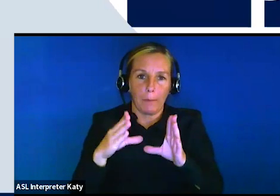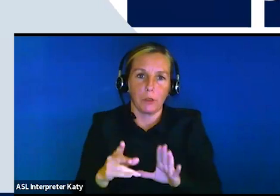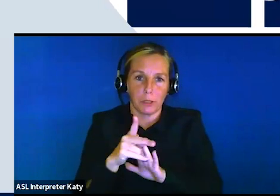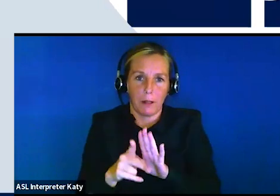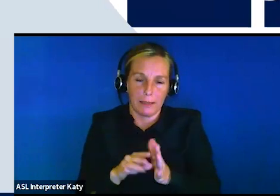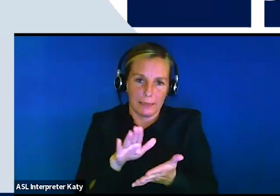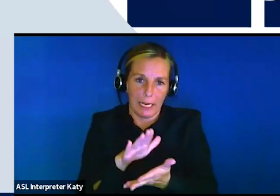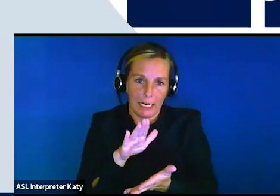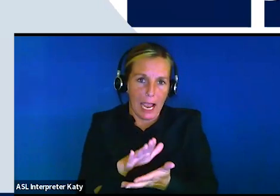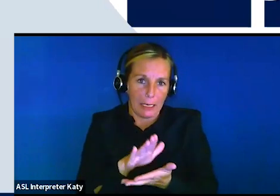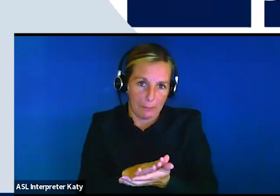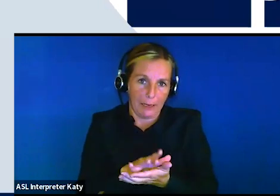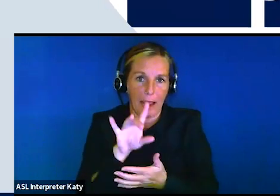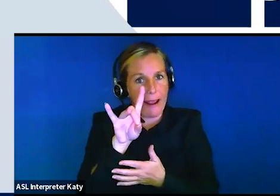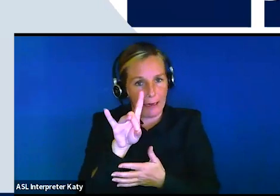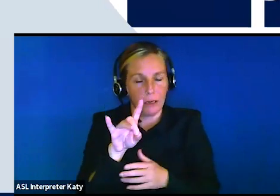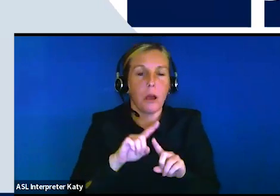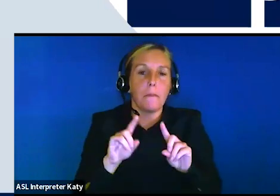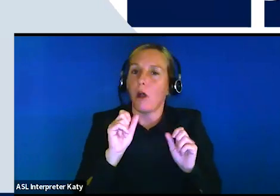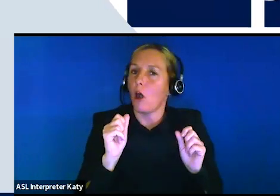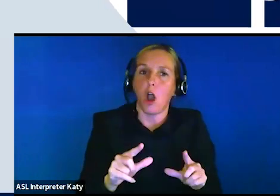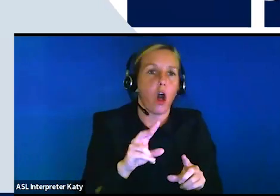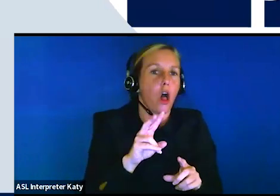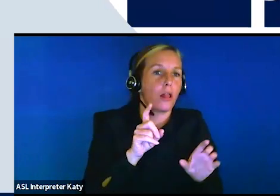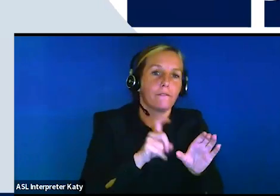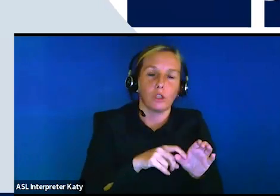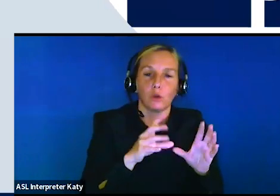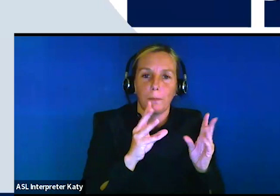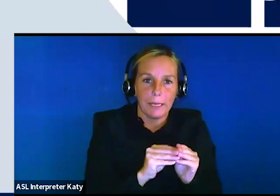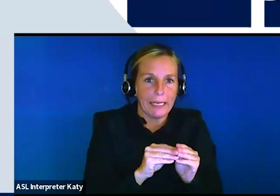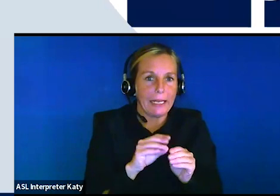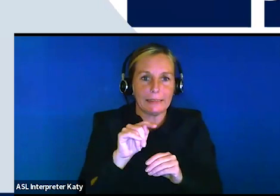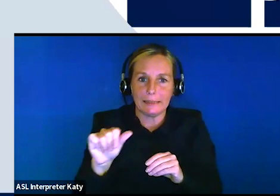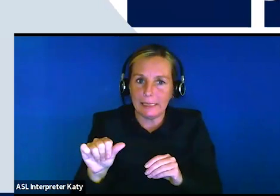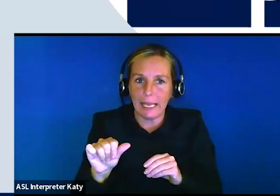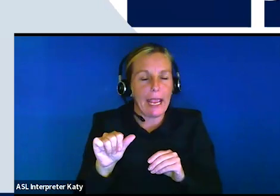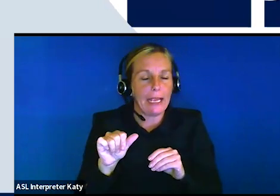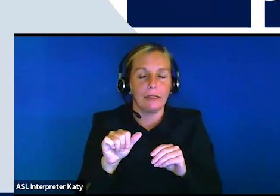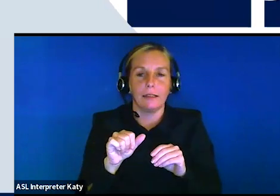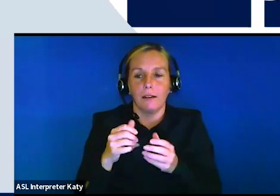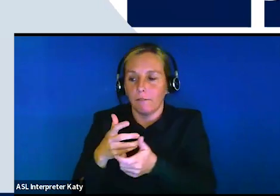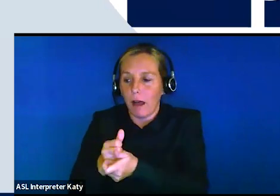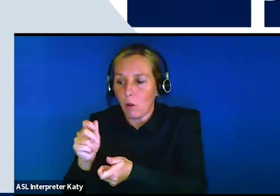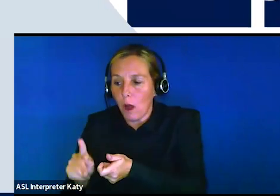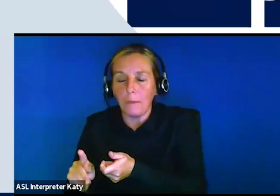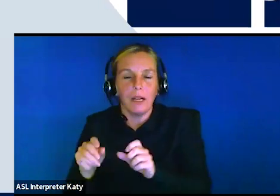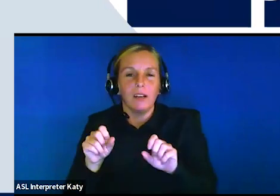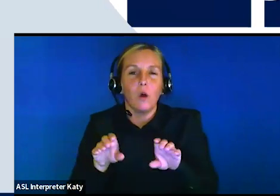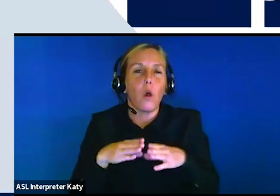but all of the virtual meetings and follow on T.A. again can be, can be opened to additional members and representatives that